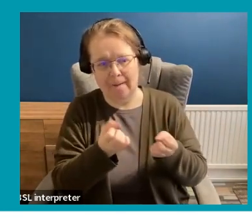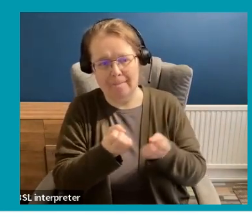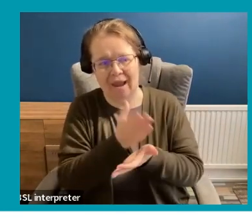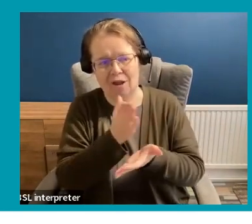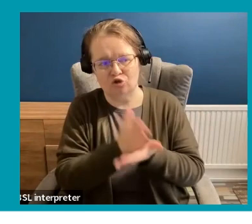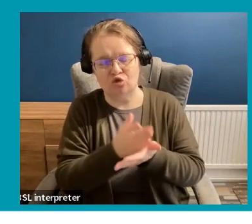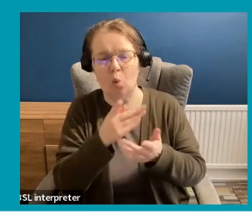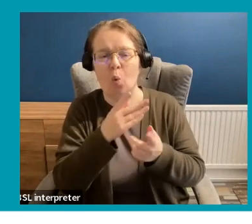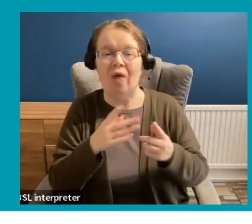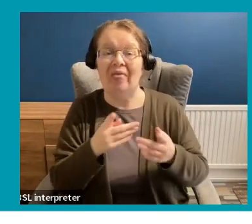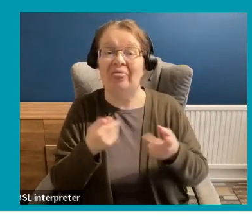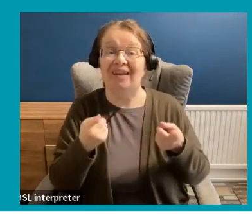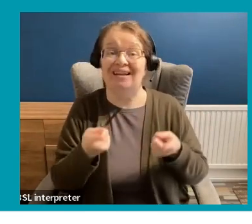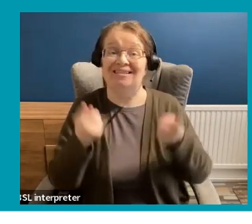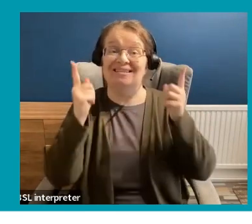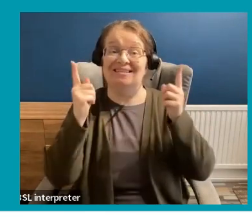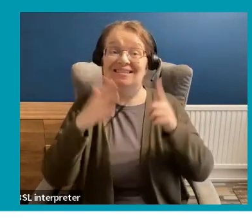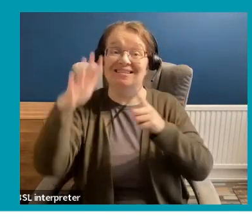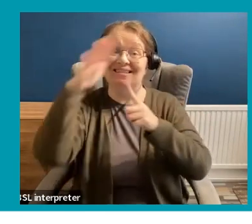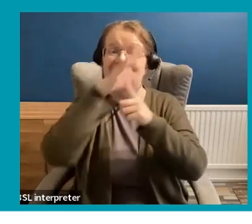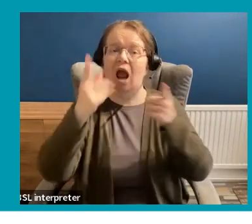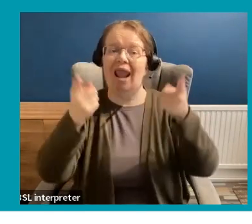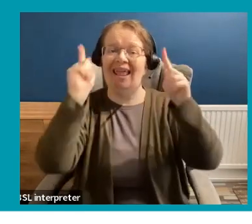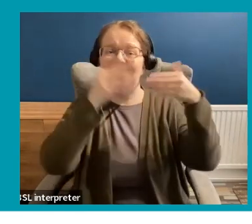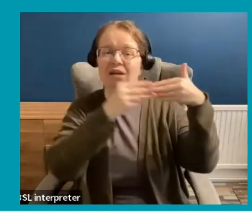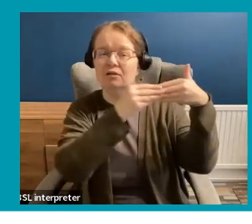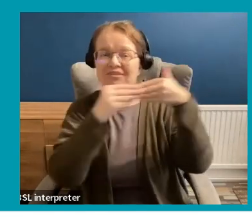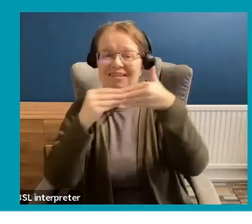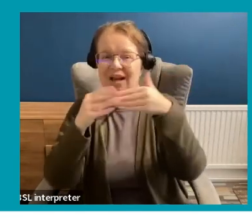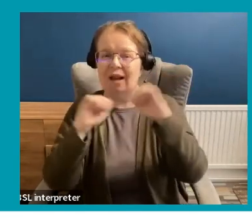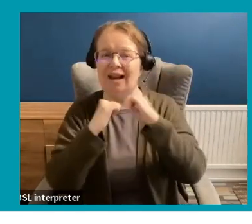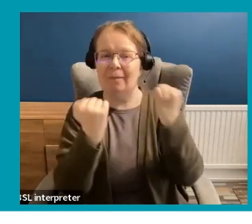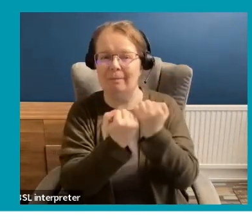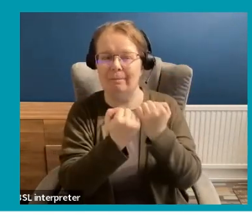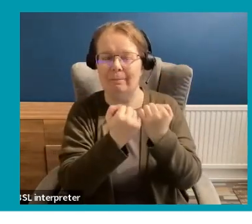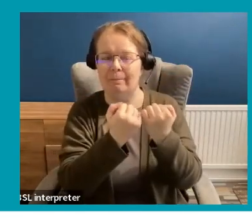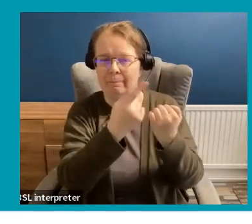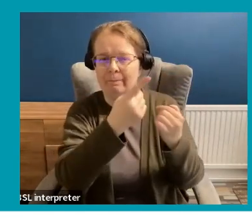team on a board. I talked to so many organizations where